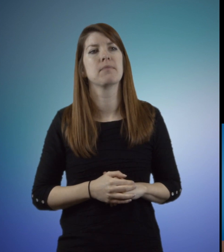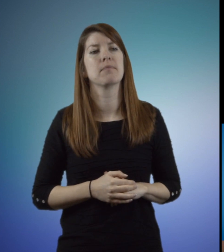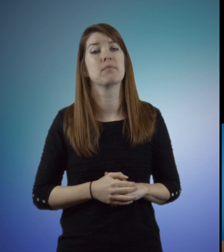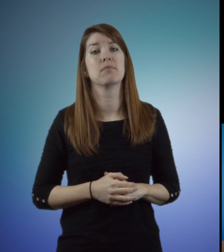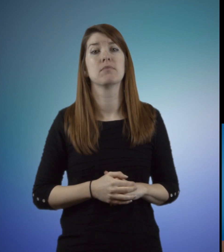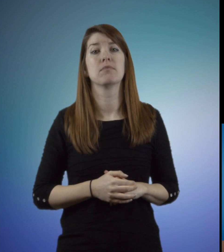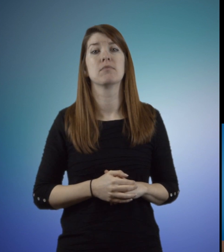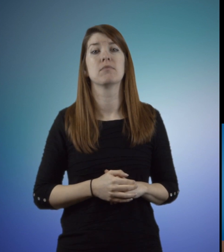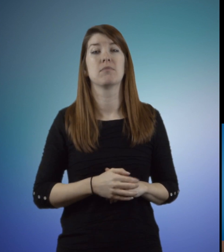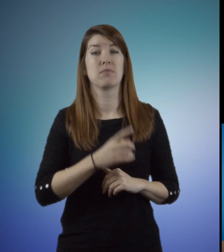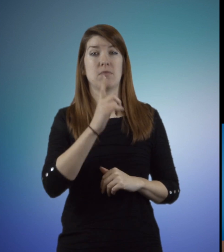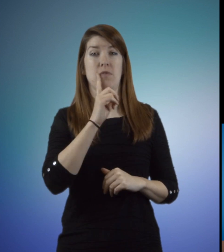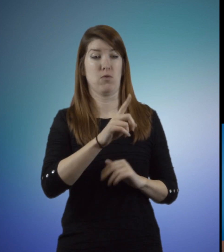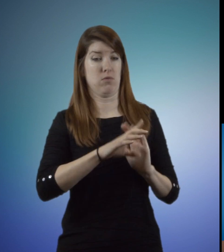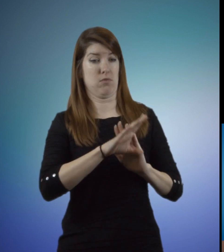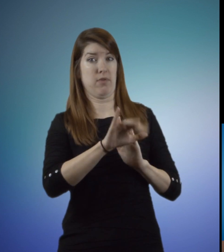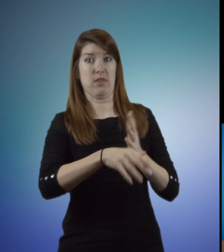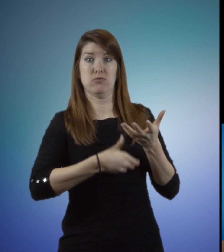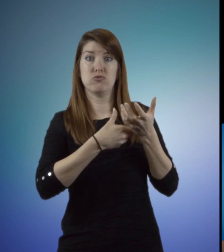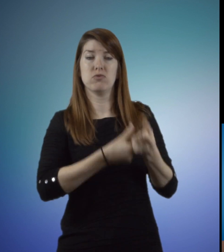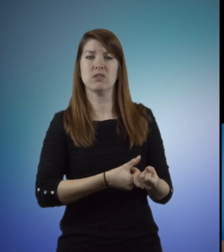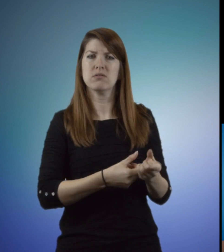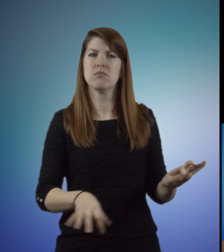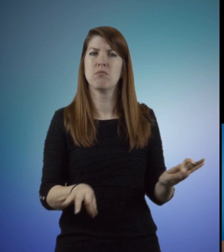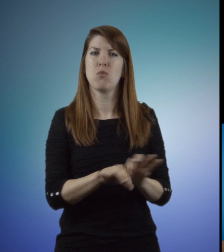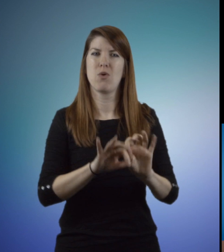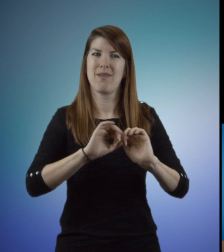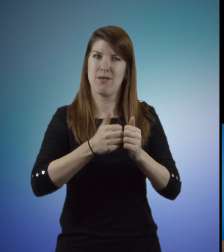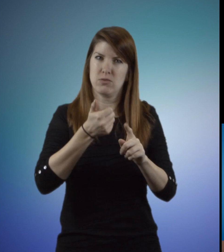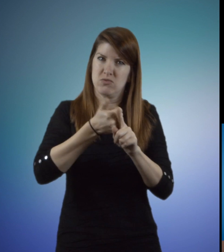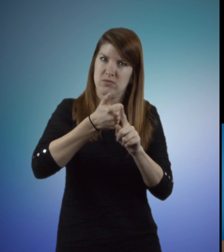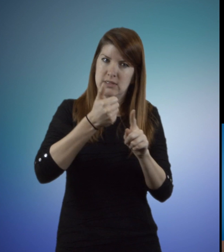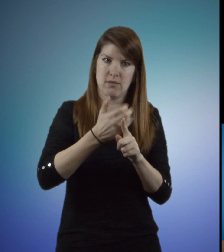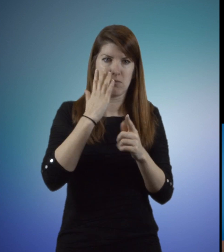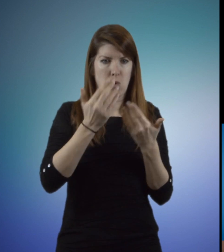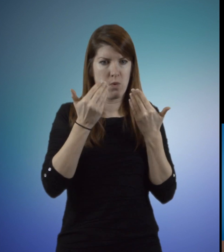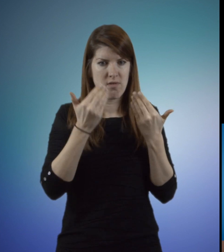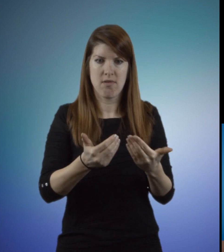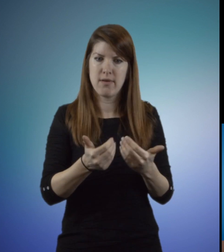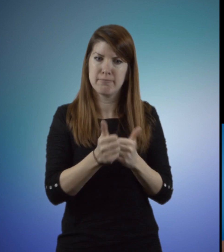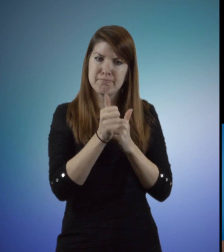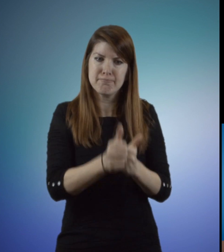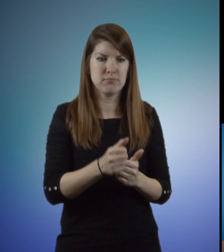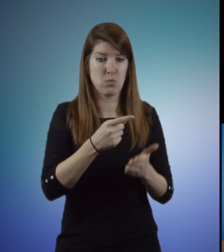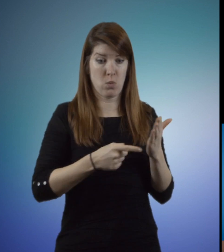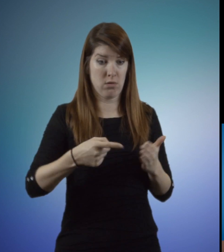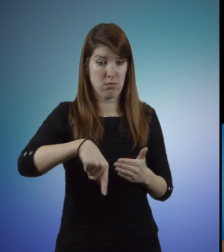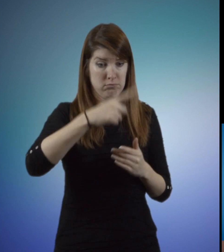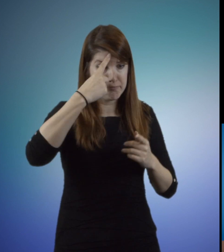In doing that trust, a lot of it comes with how you follow through on what you have committed to doing.